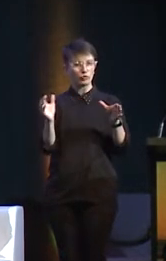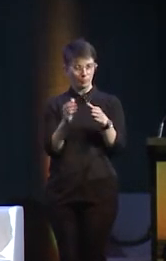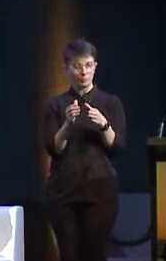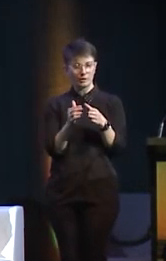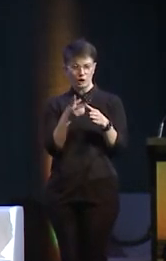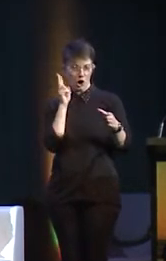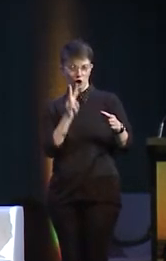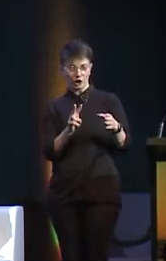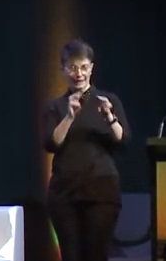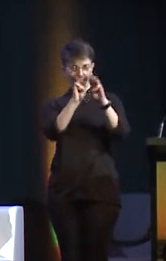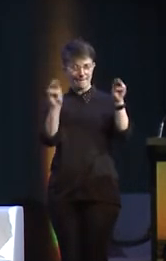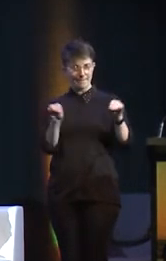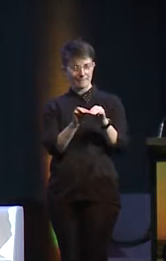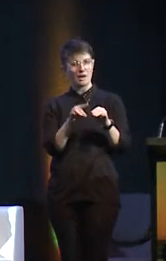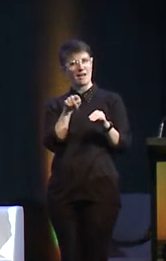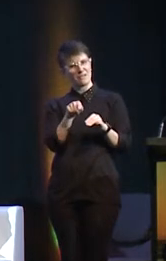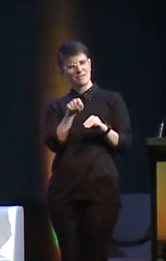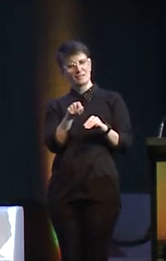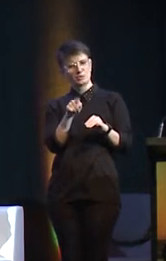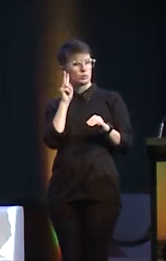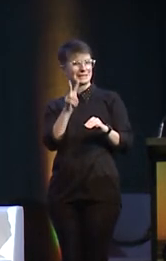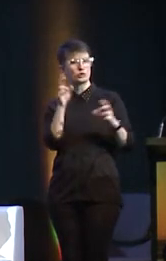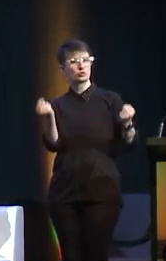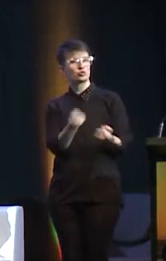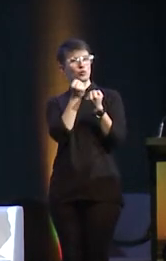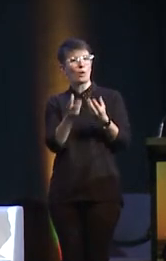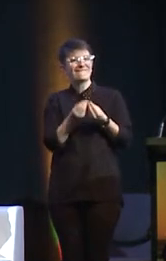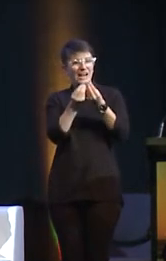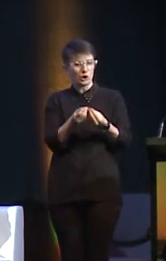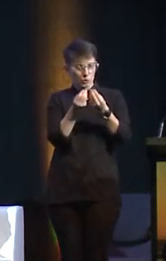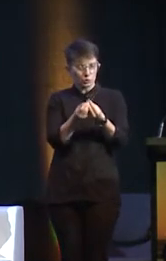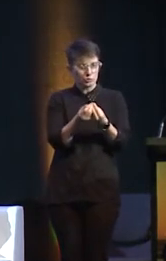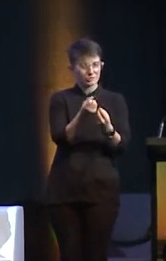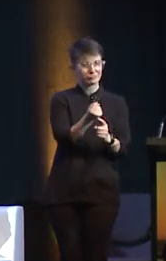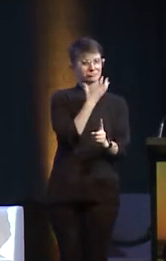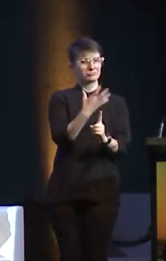a really strong values context came out from the community, and Glen, you were a strong